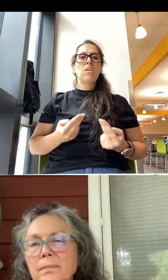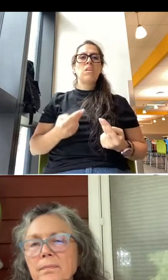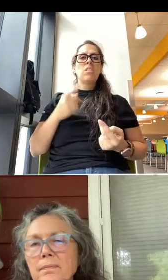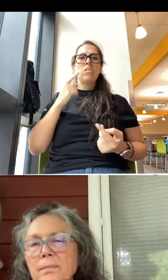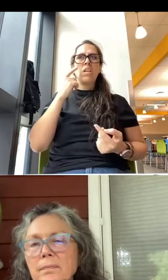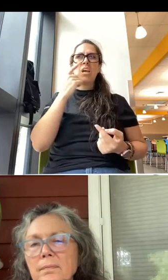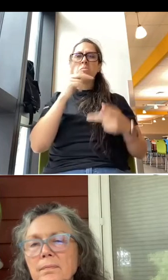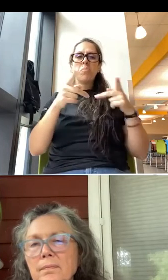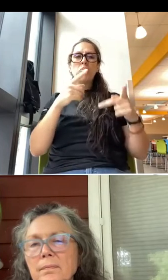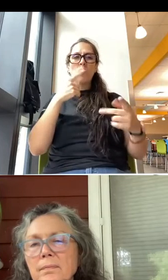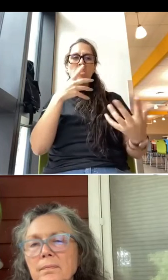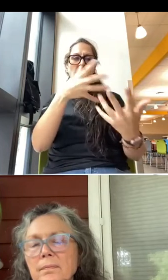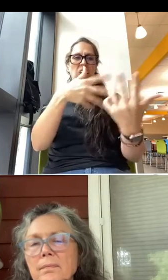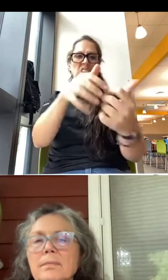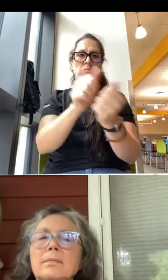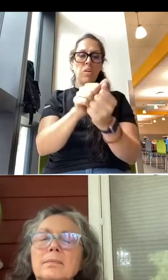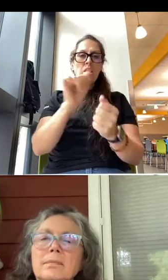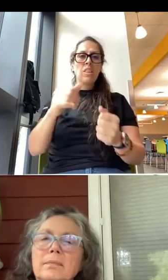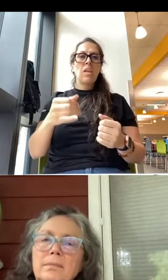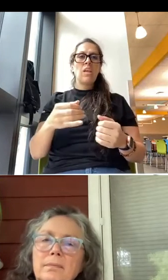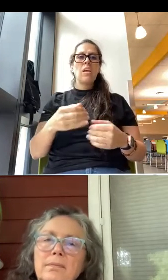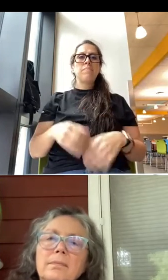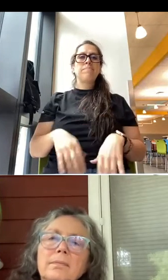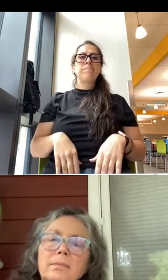barriers to connection are really high, and the energy output that you have